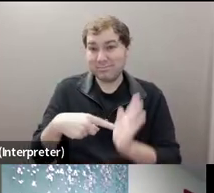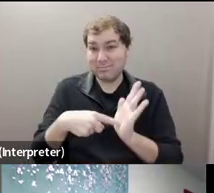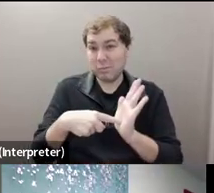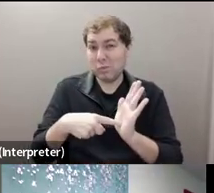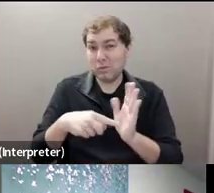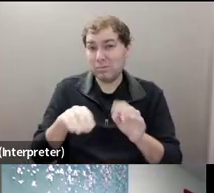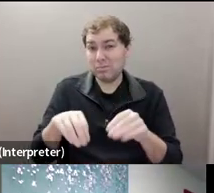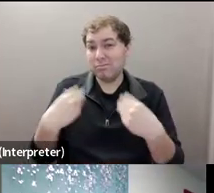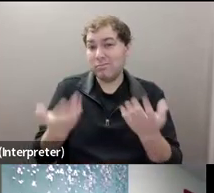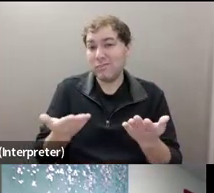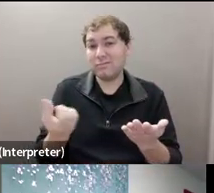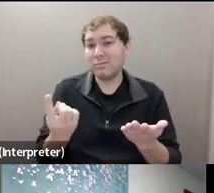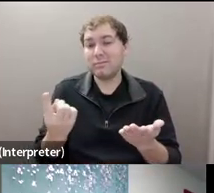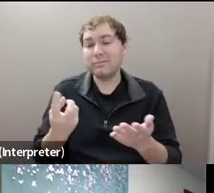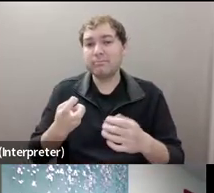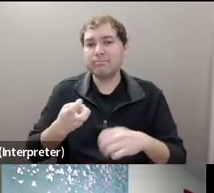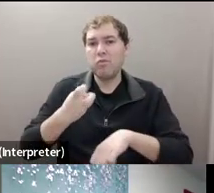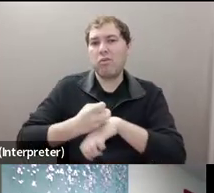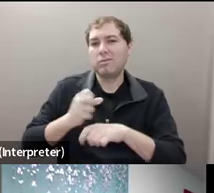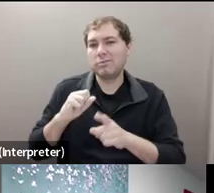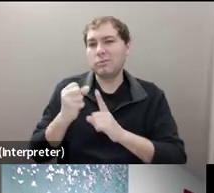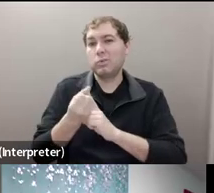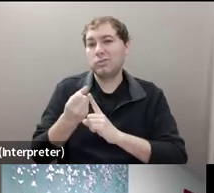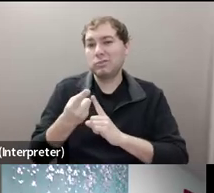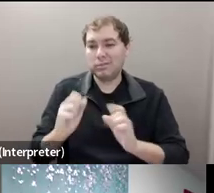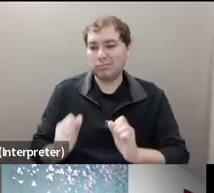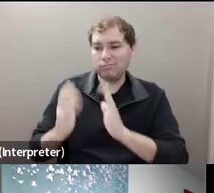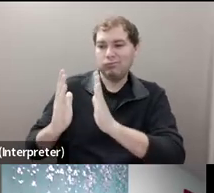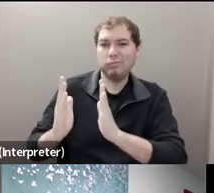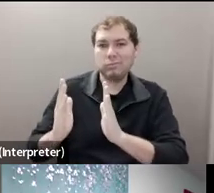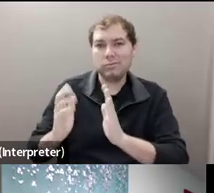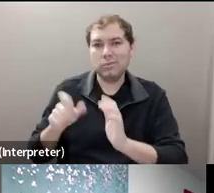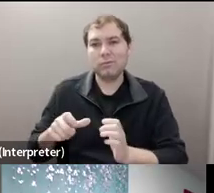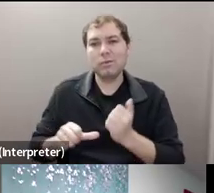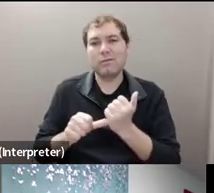Rebecca - APRIL: maybe some of the harder situations in which consumers have had to advocate themselves.